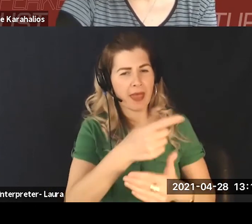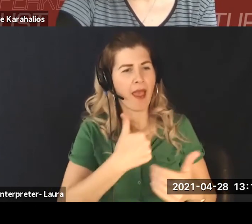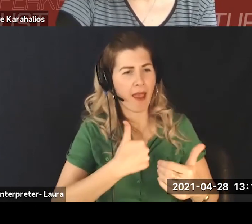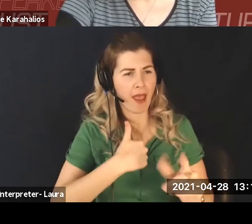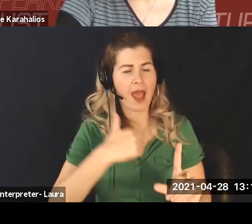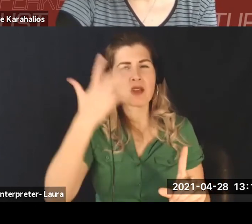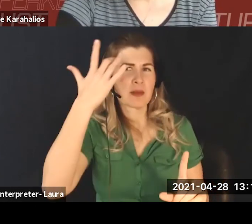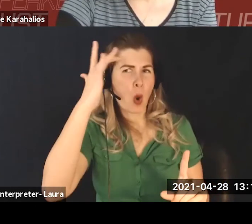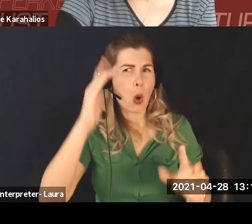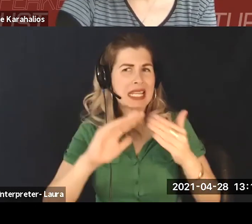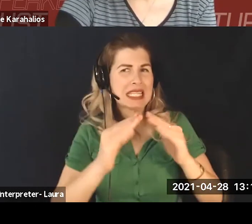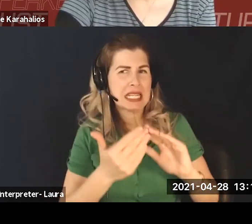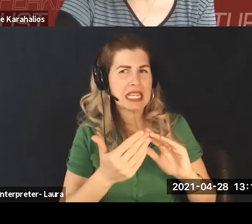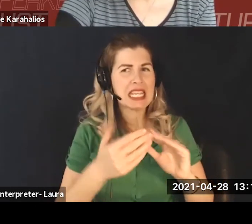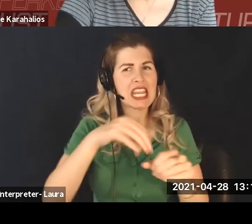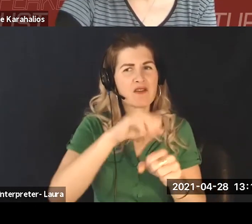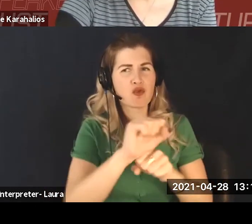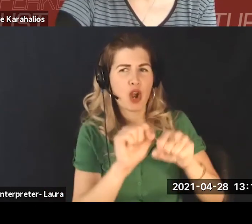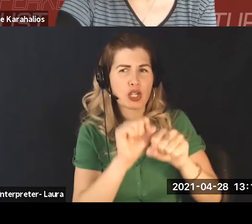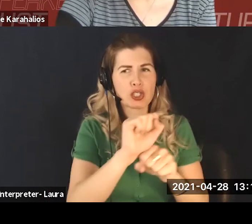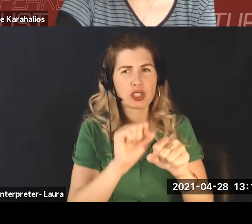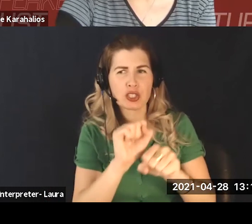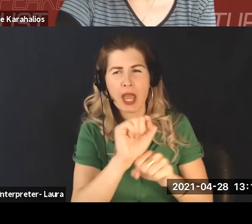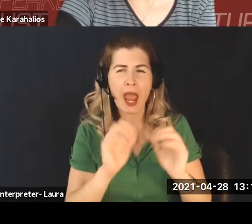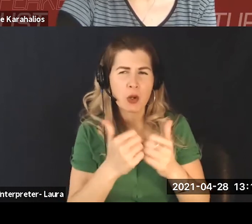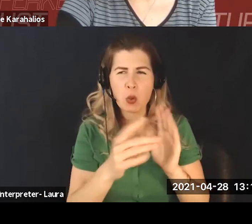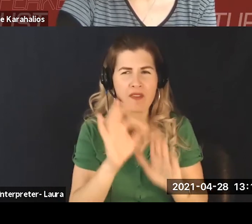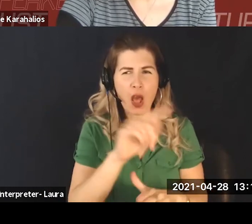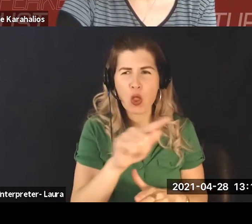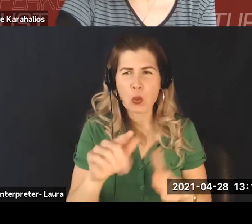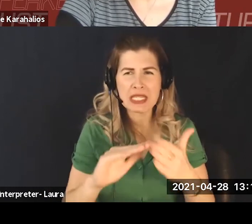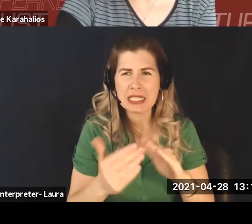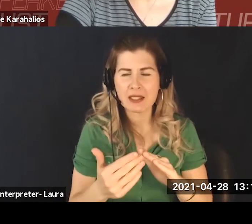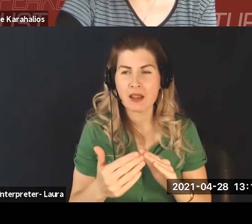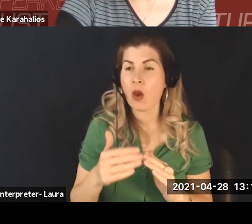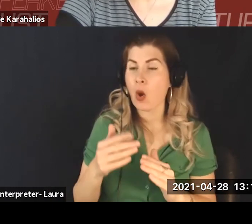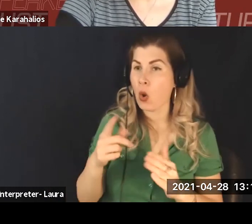affected by it smart city infrastructures. Once you know what these infrastructures can support.